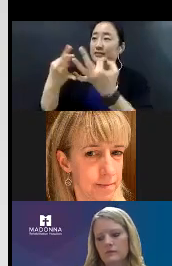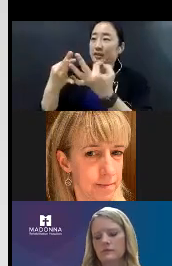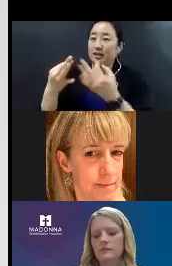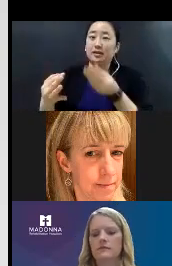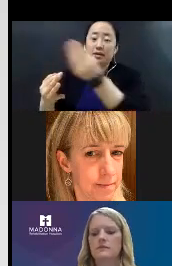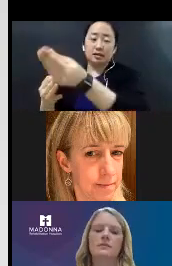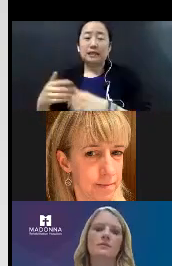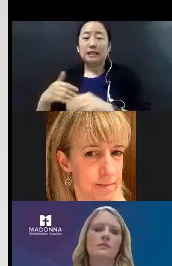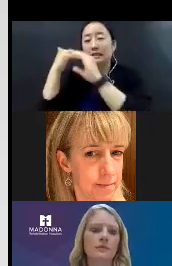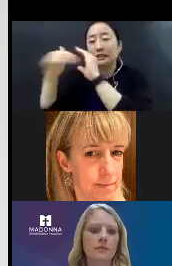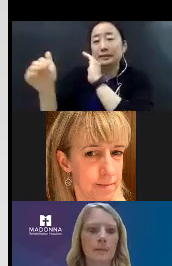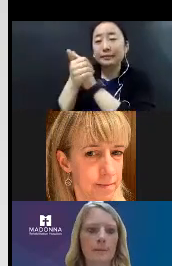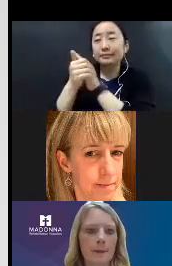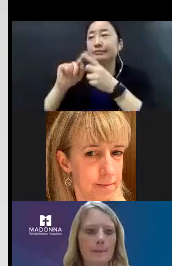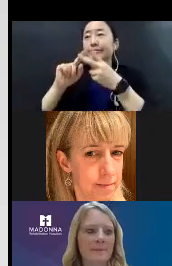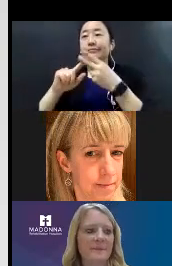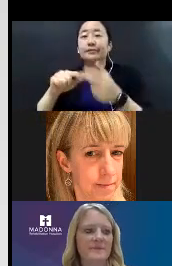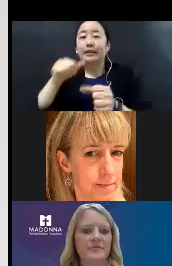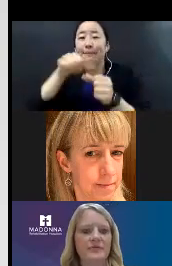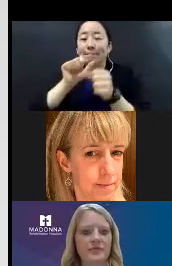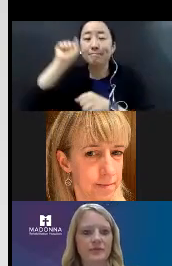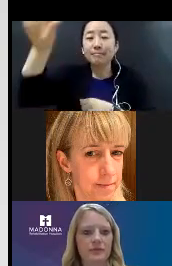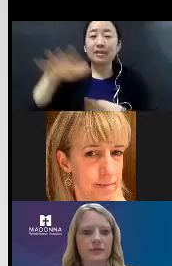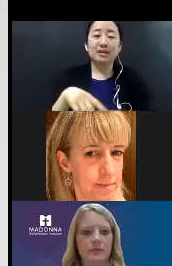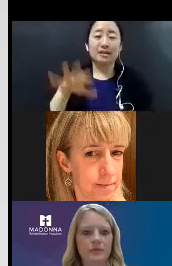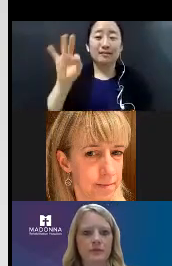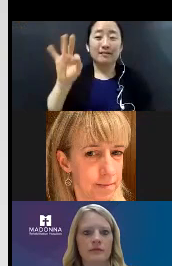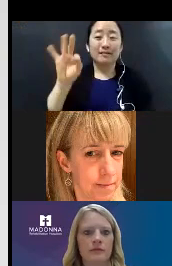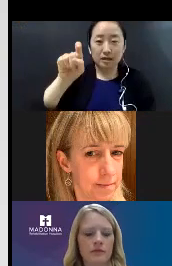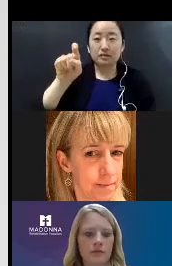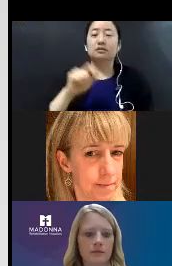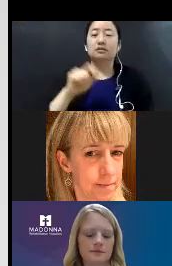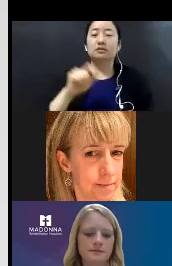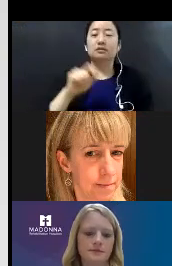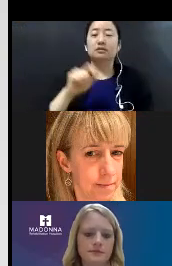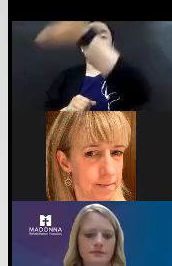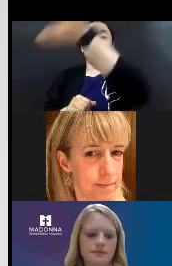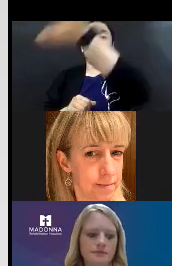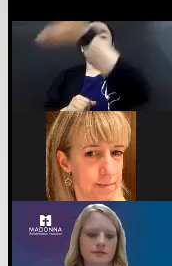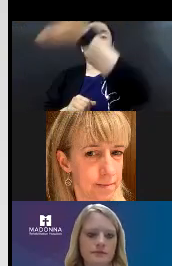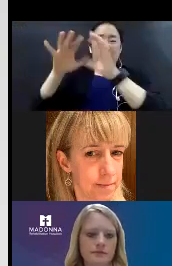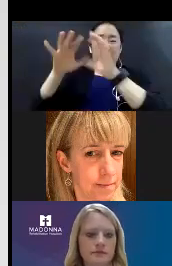SNAIL MAIL, FAX, SOMEHOW GETTING THAT PACKET TO THE PERSON THAT IS GOING TO HELP RECORD MEASUREMENTS.